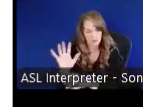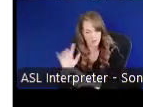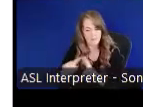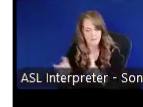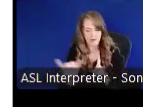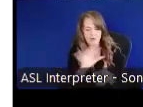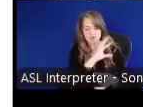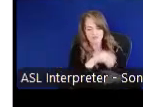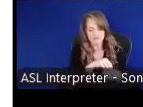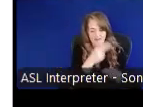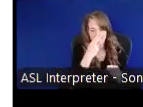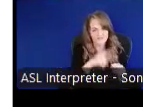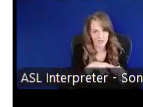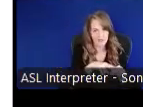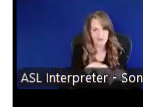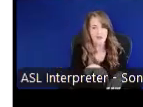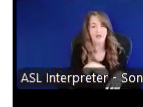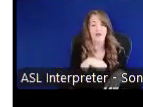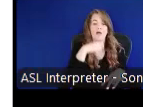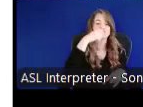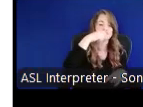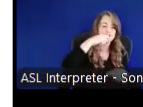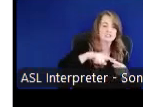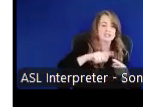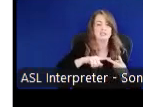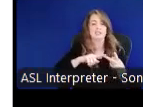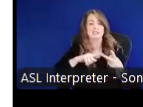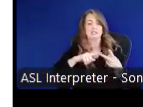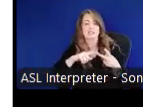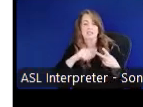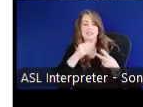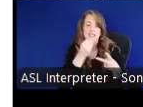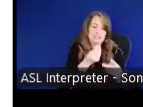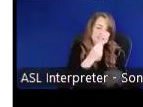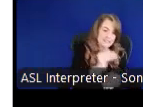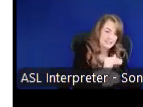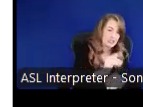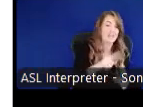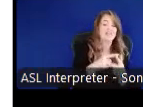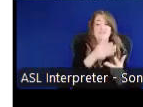dinner and we brush our teeth, then we get to use our tablet, is a great example of a visual